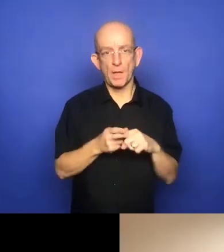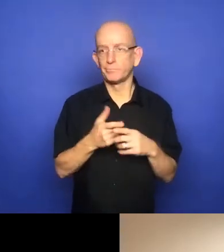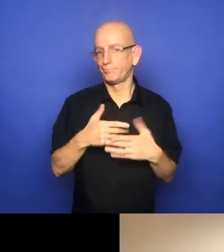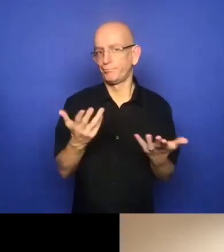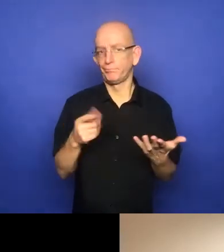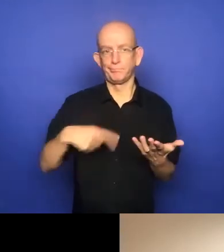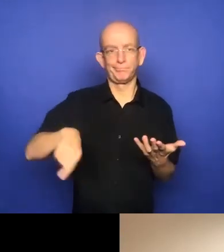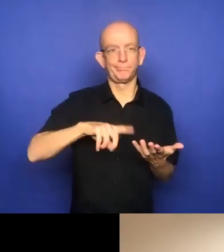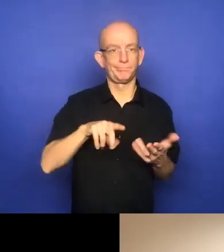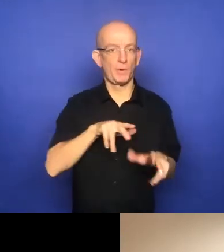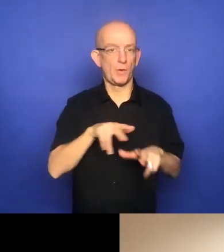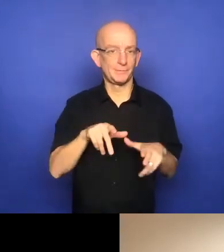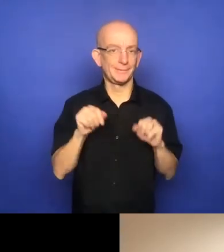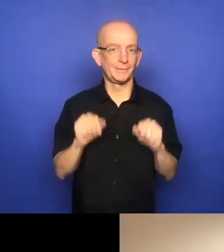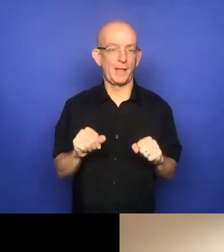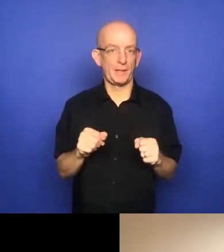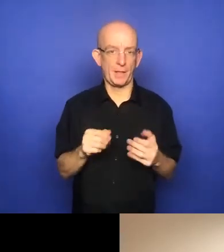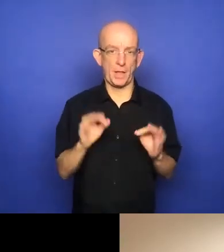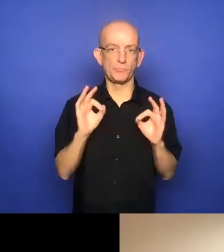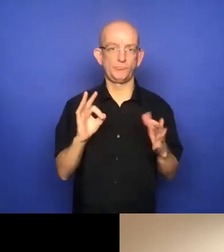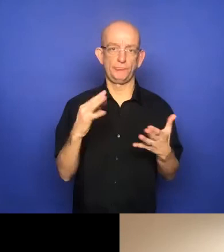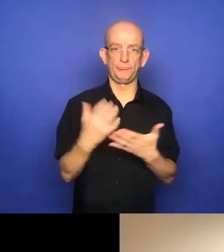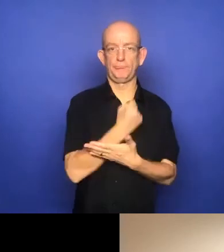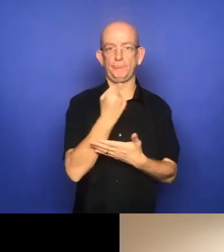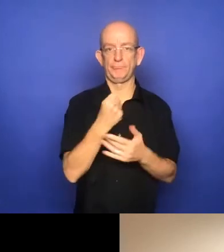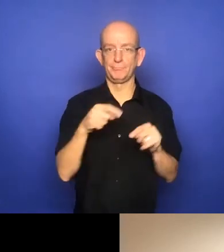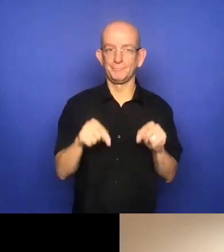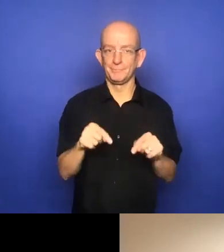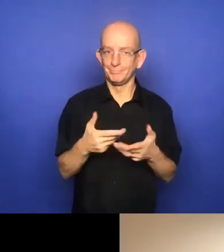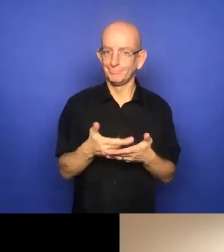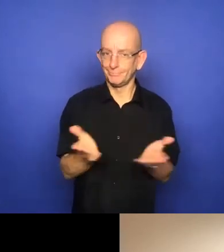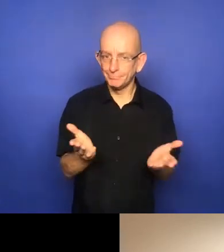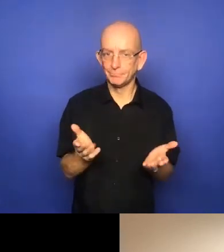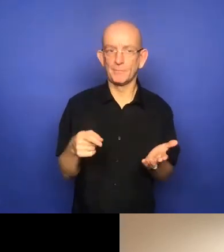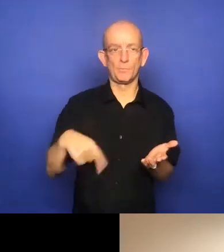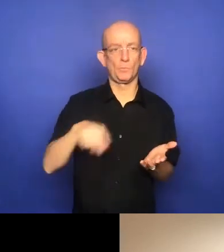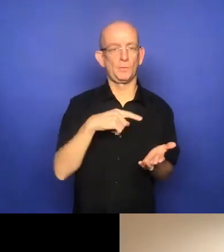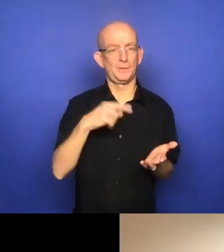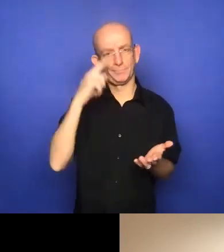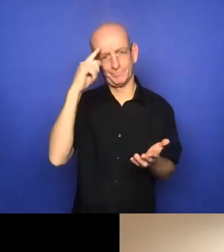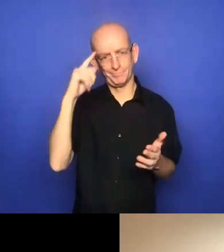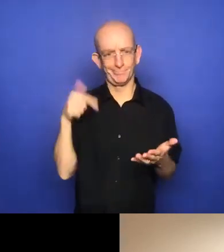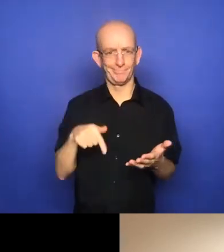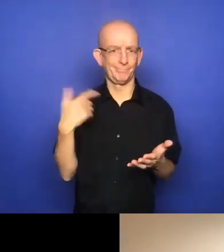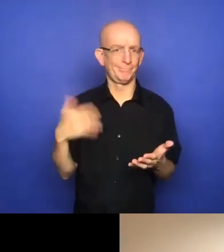at the same time many organisations can contribute to the Toolkit. We believe this is a long journey learning